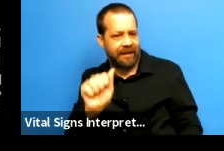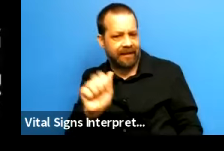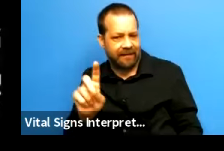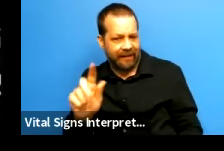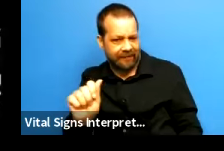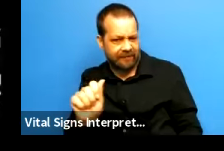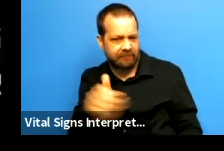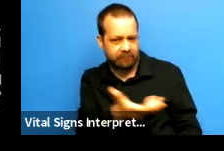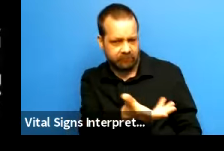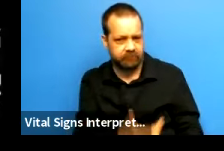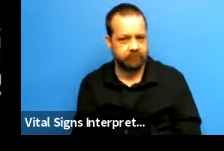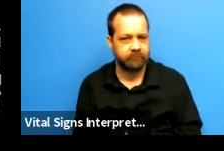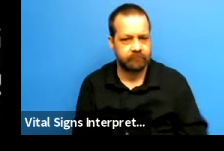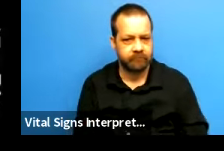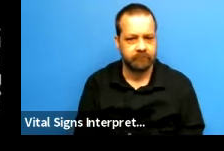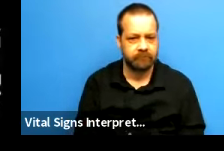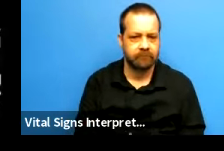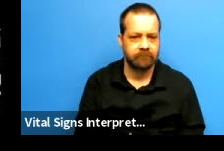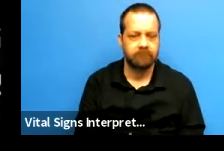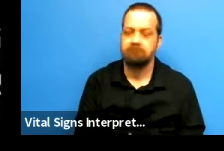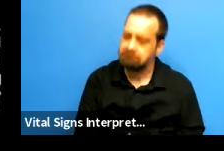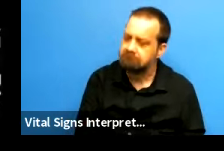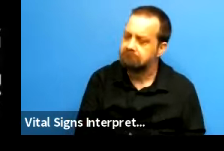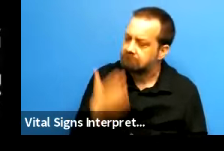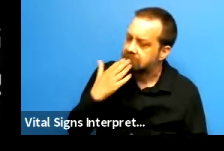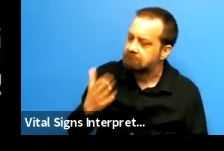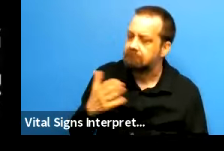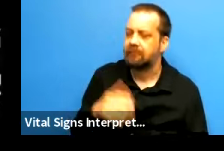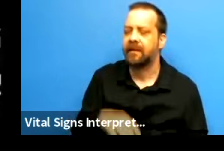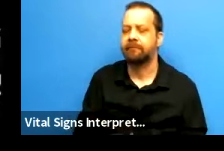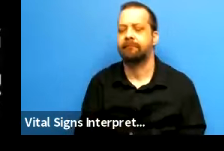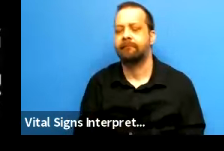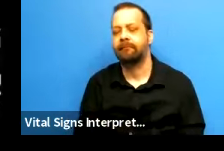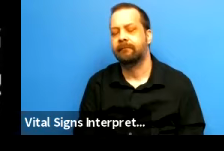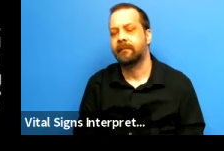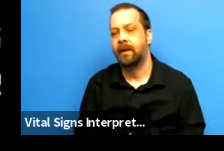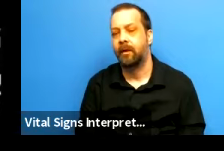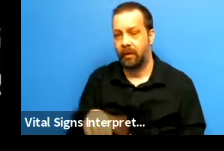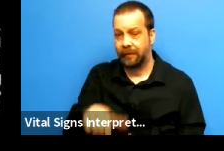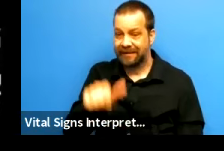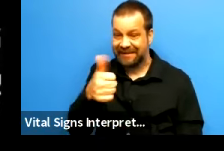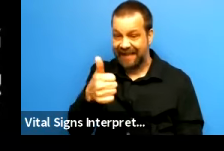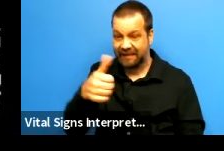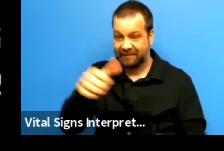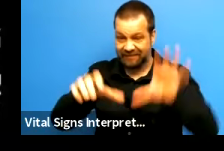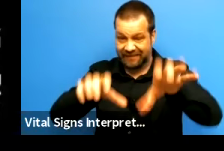I want to tell you a little bit about the southeast ADA center. We're one of 10 centers across the country.